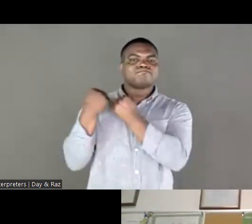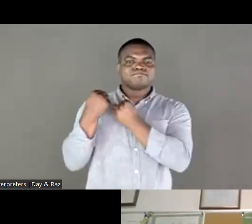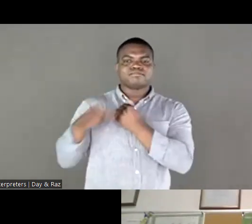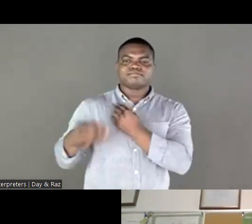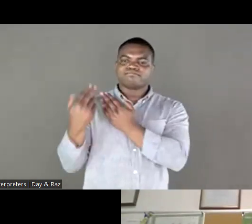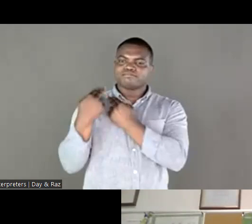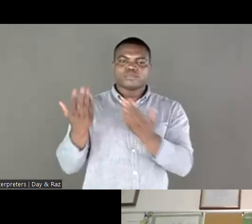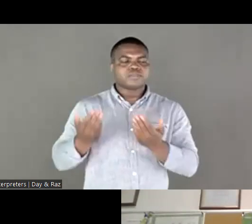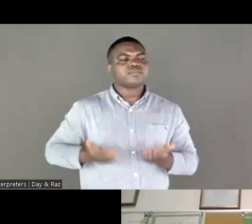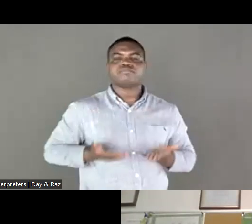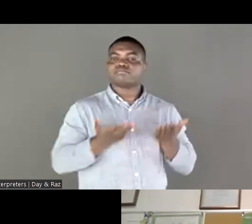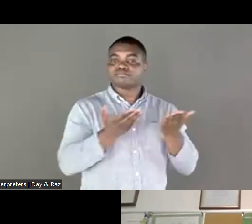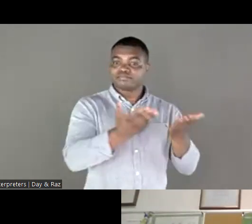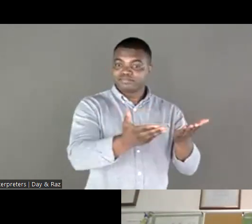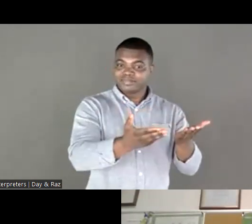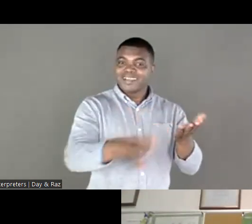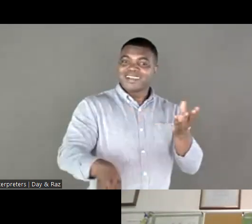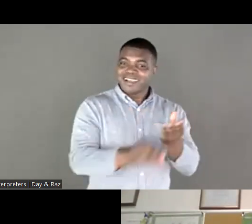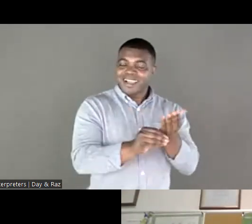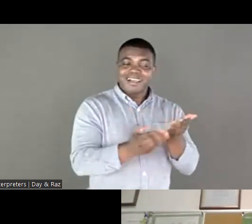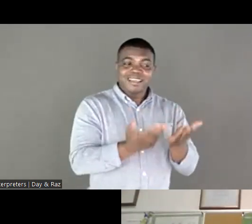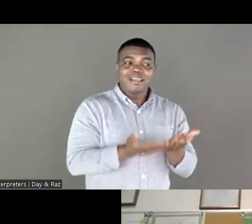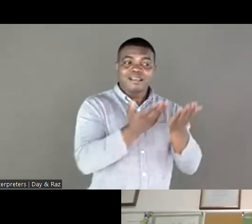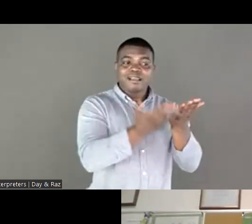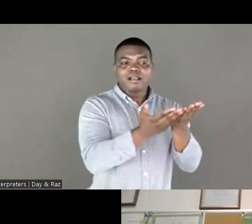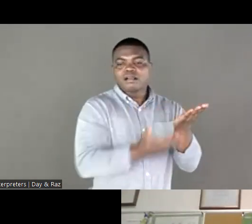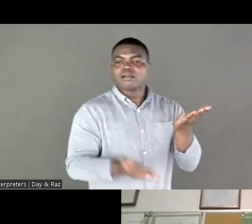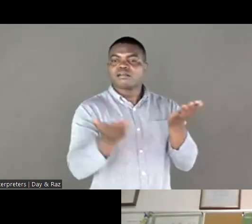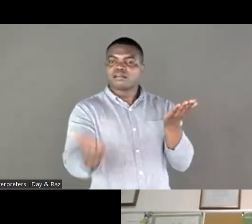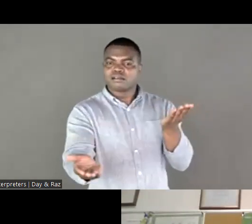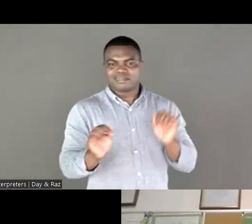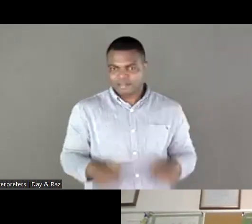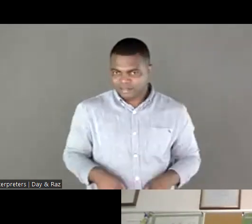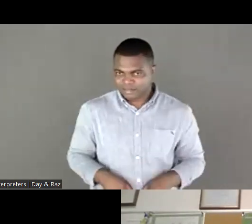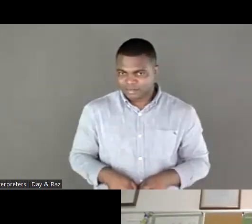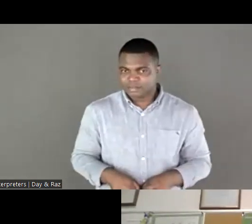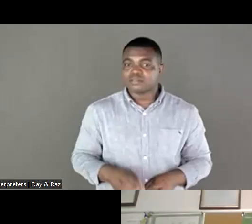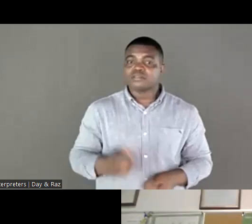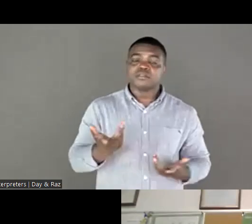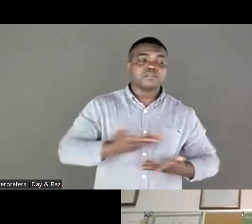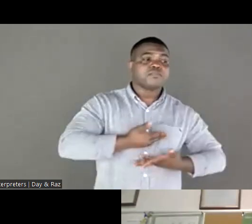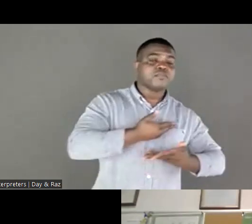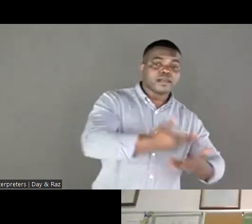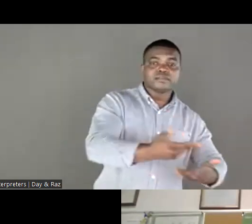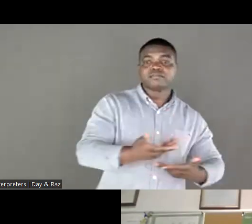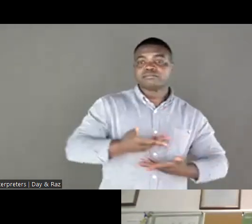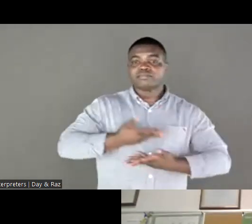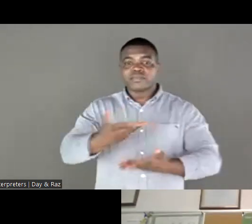And it's, that's very important for us, for all of us in all our countries as the recommended